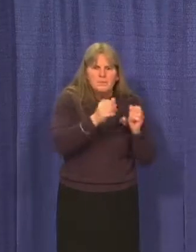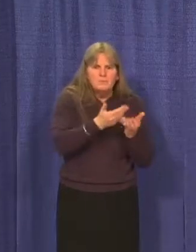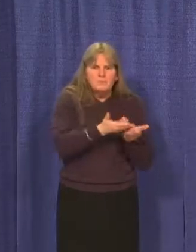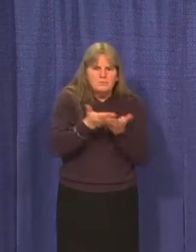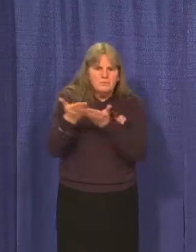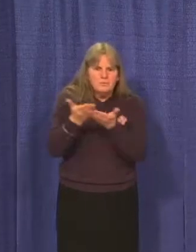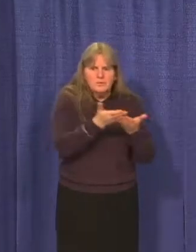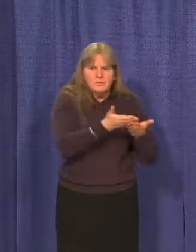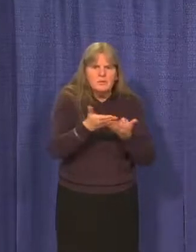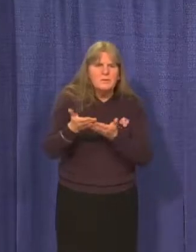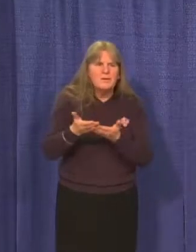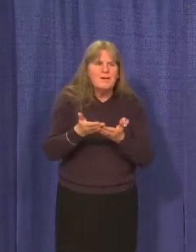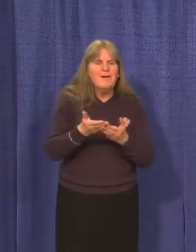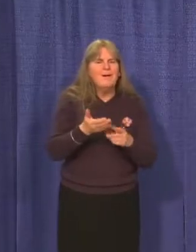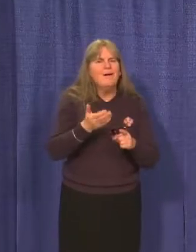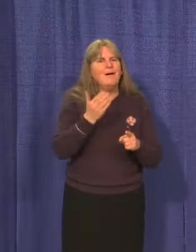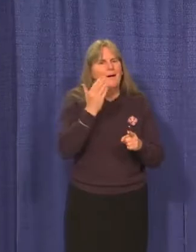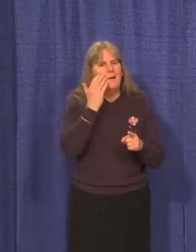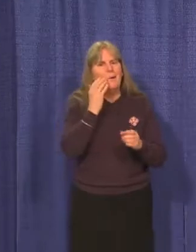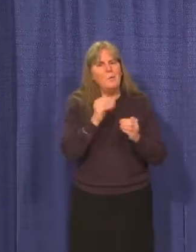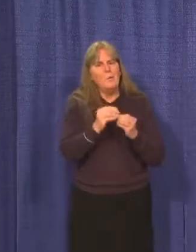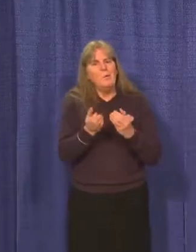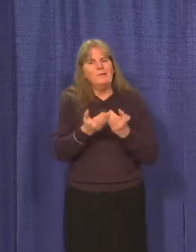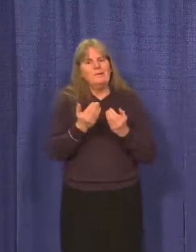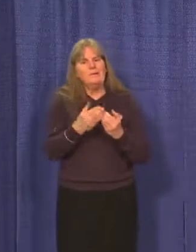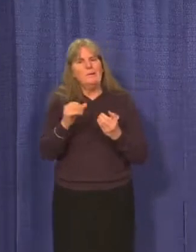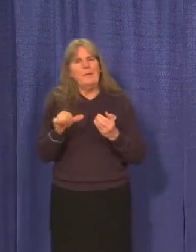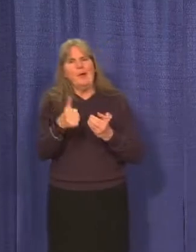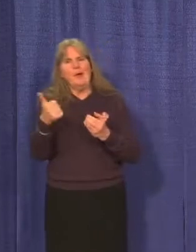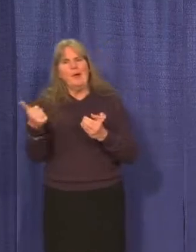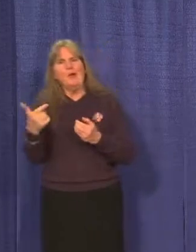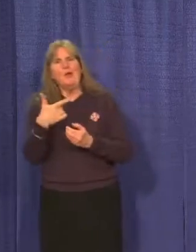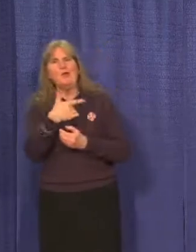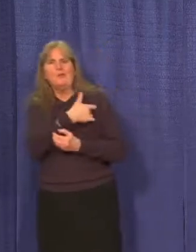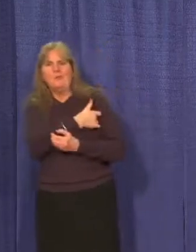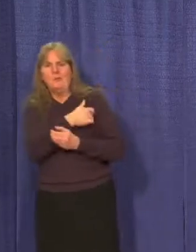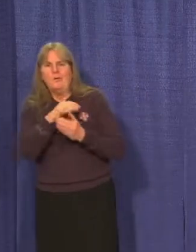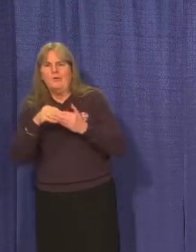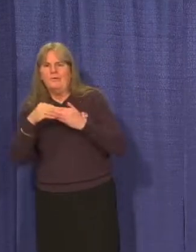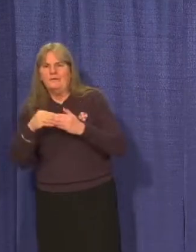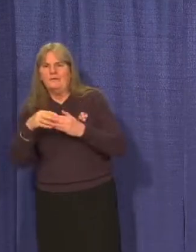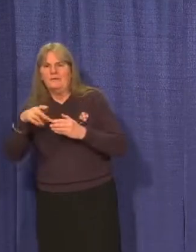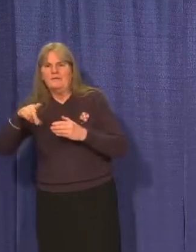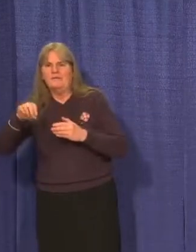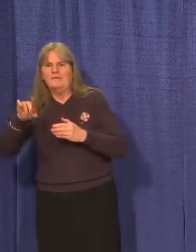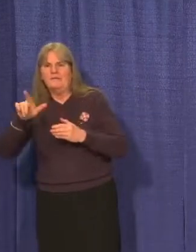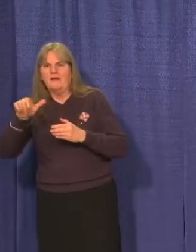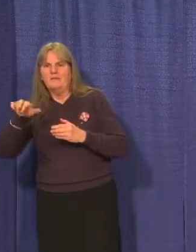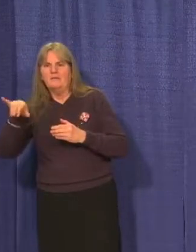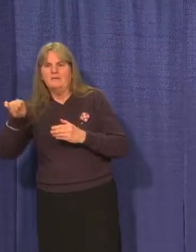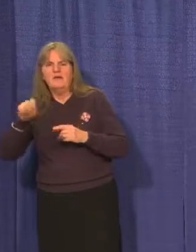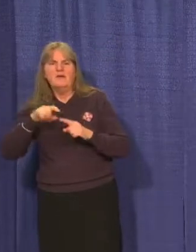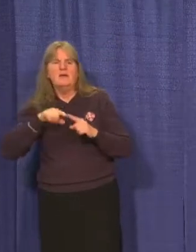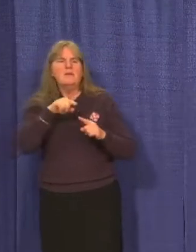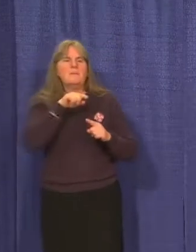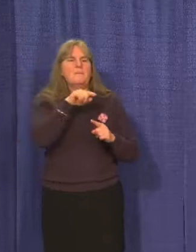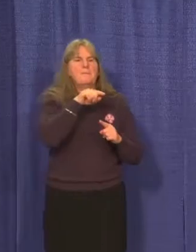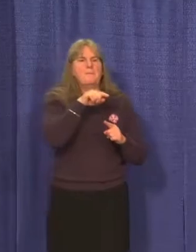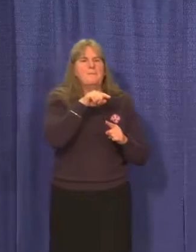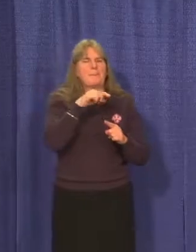Even though it is a lot more flexible than Pfizer, which is